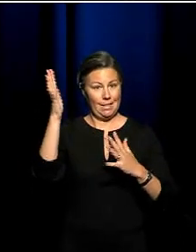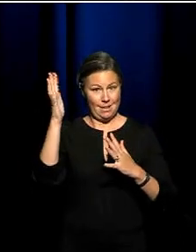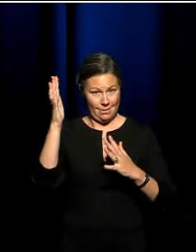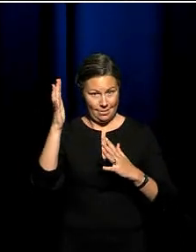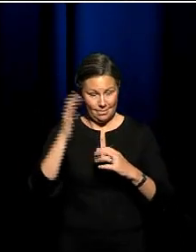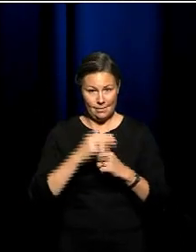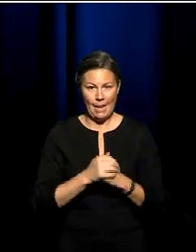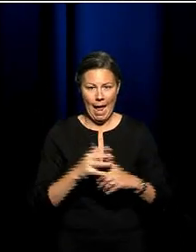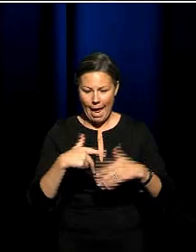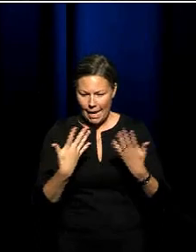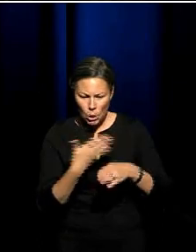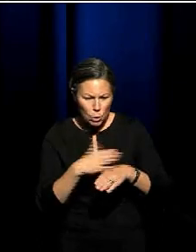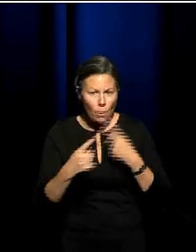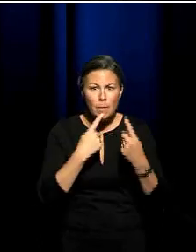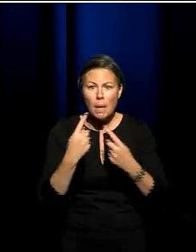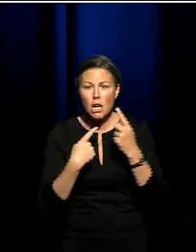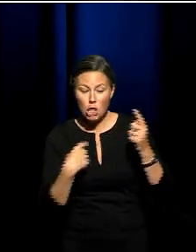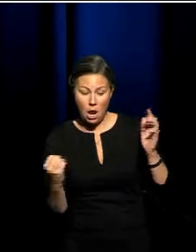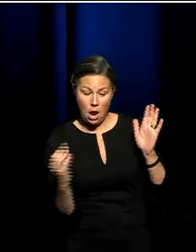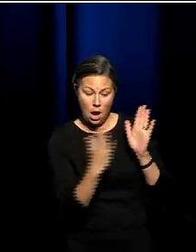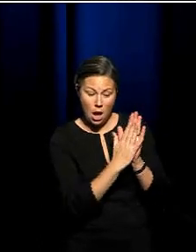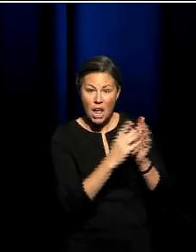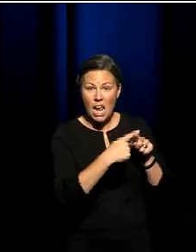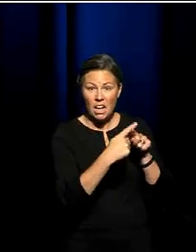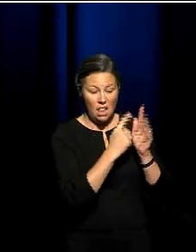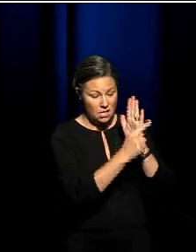as it is published. As I have already mentioned the Commission is also